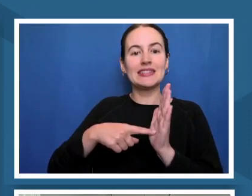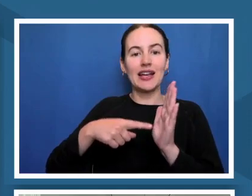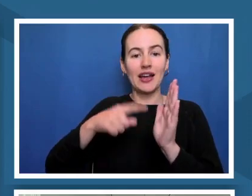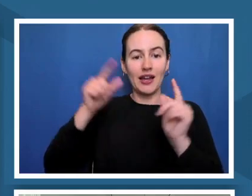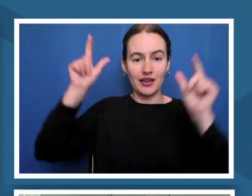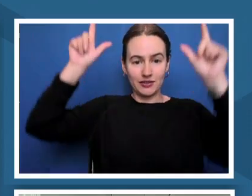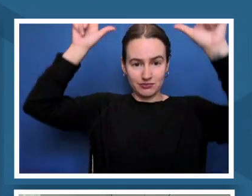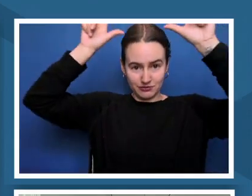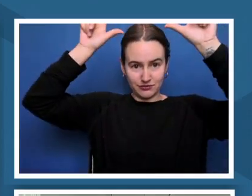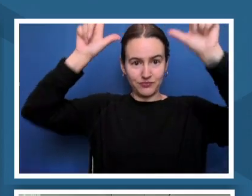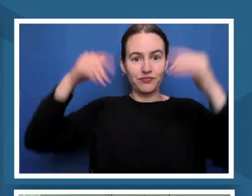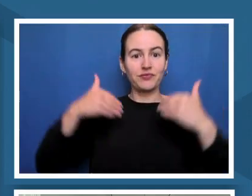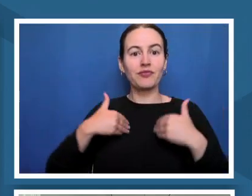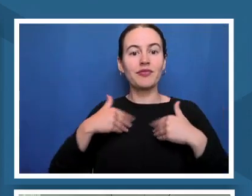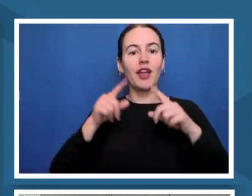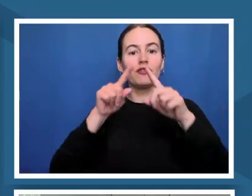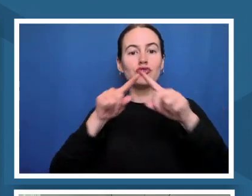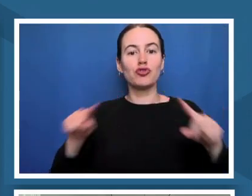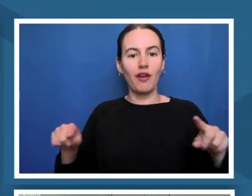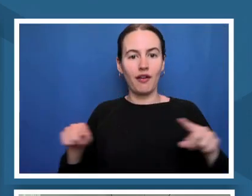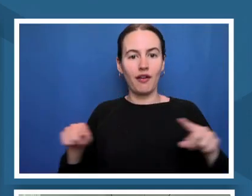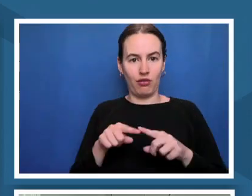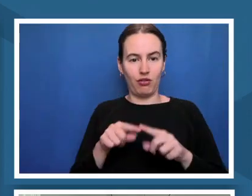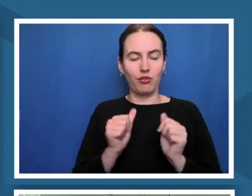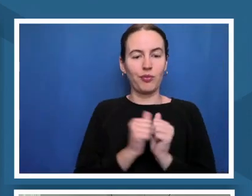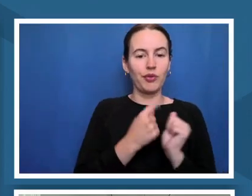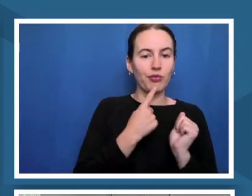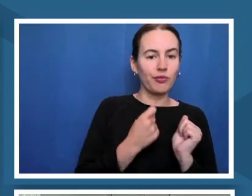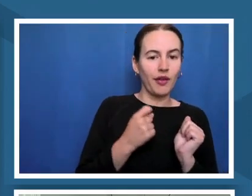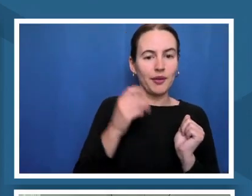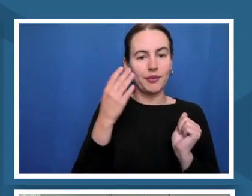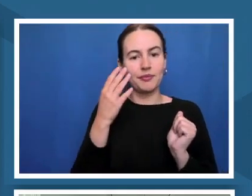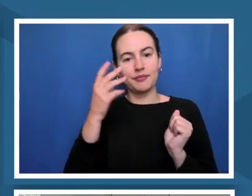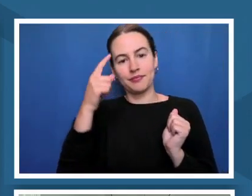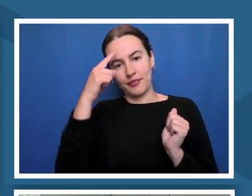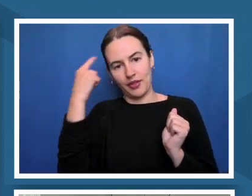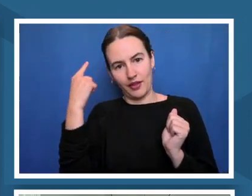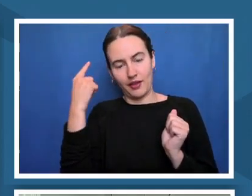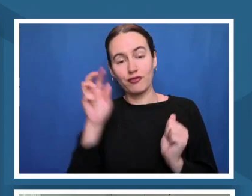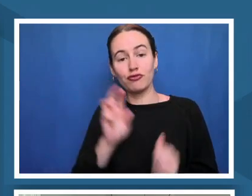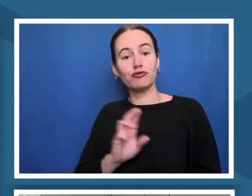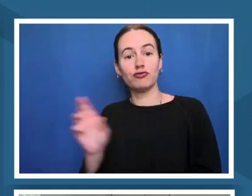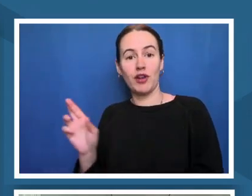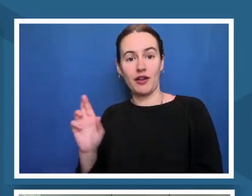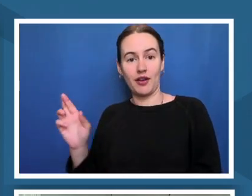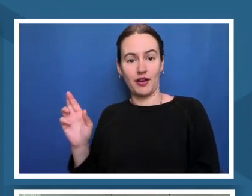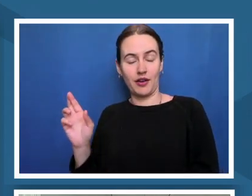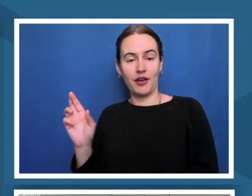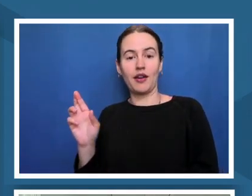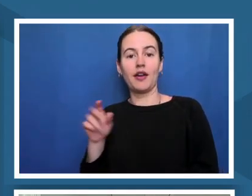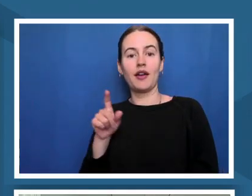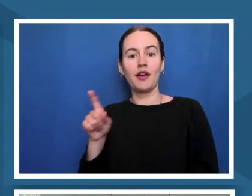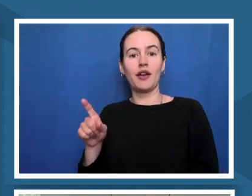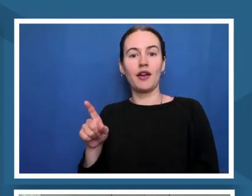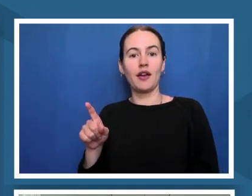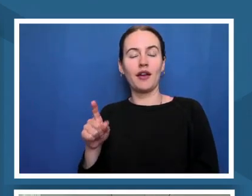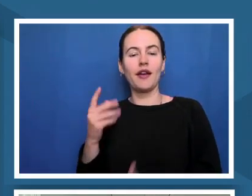they're in red and black and then the rightmost artwork is uh